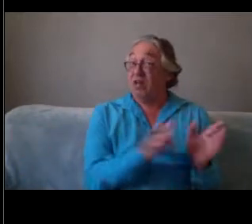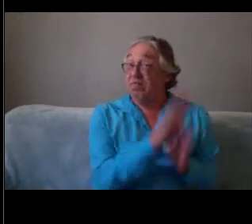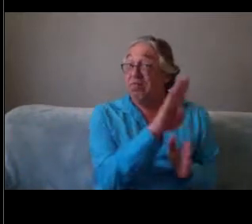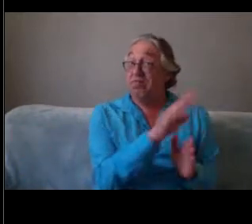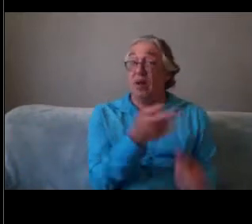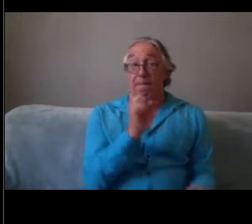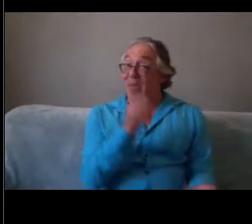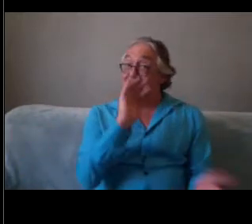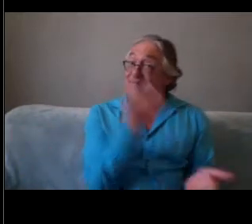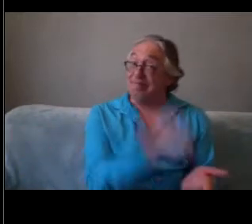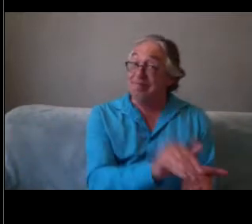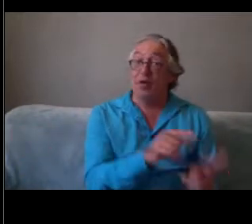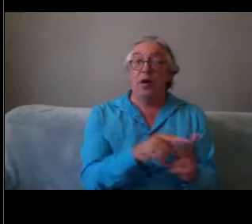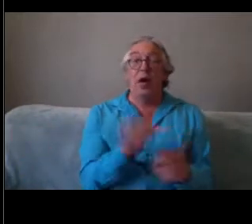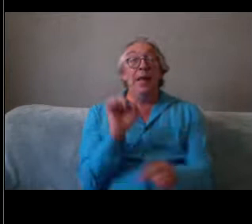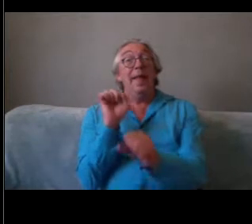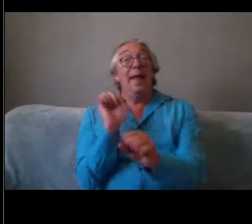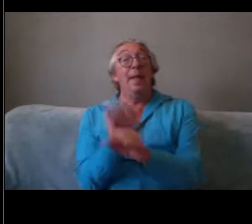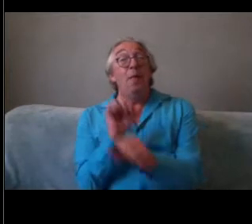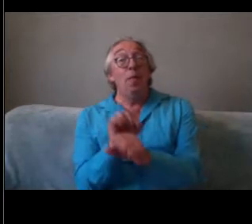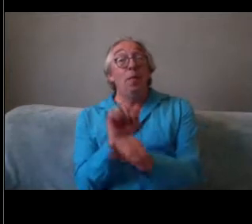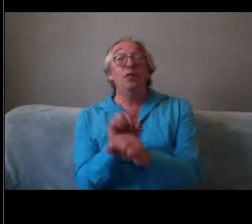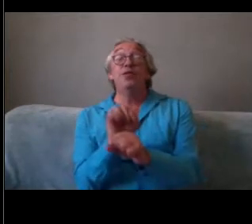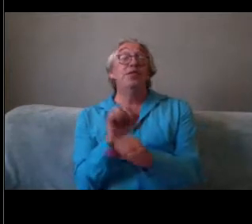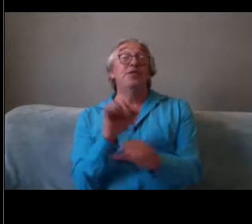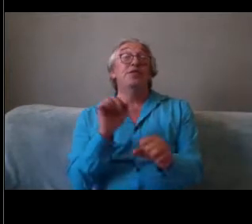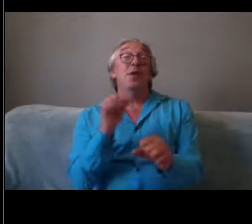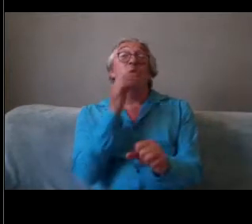Yes, we can hear you. LOREDANA: We can hear you, Kamil